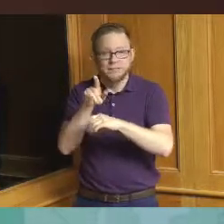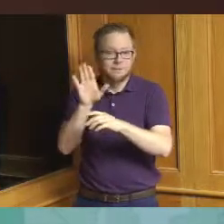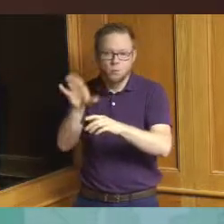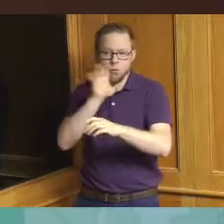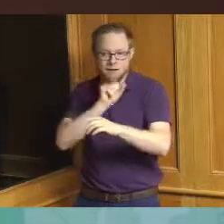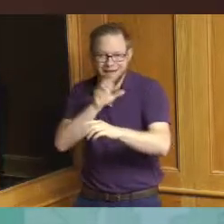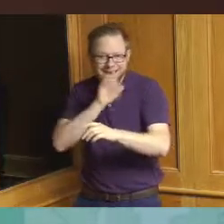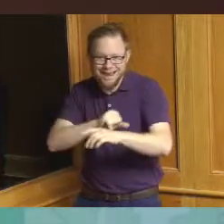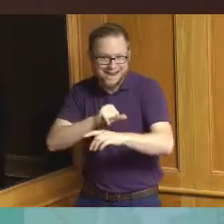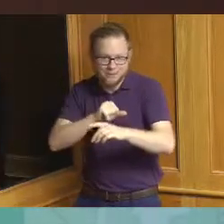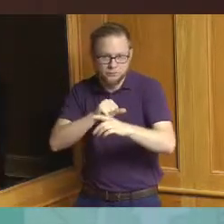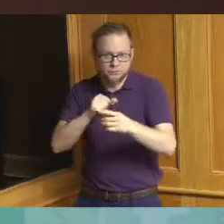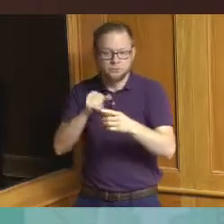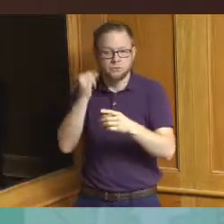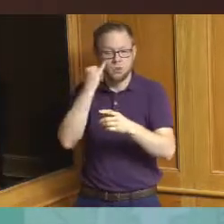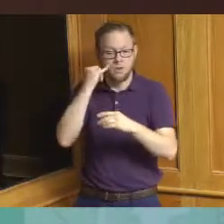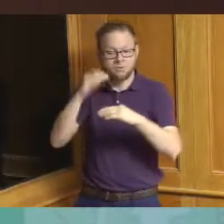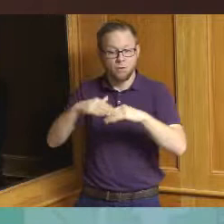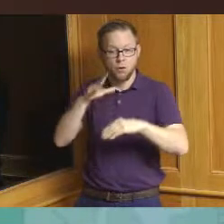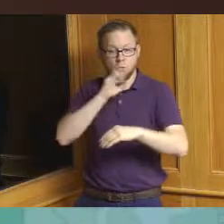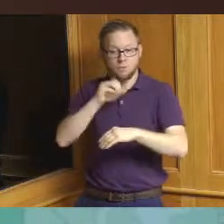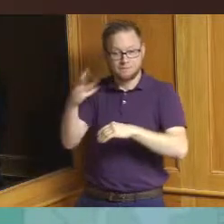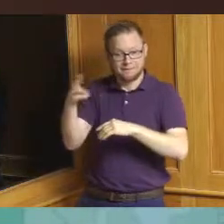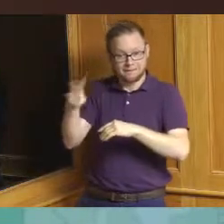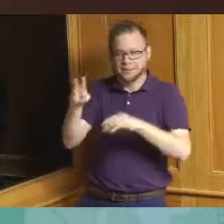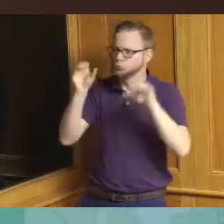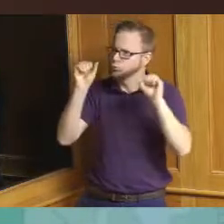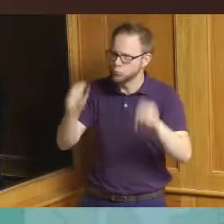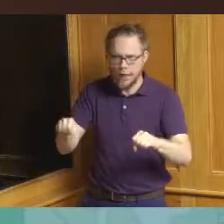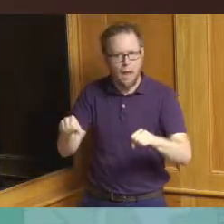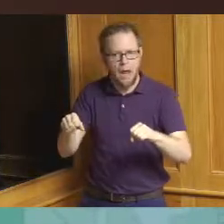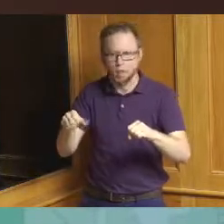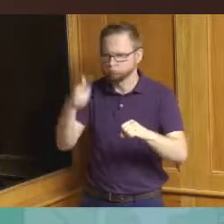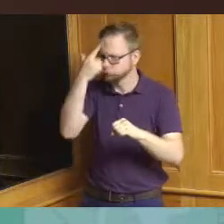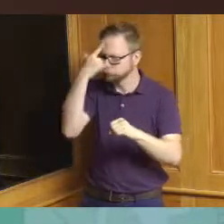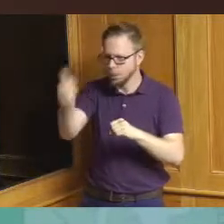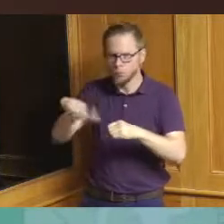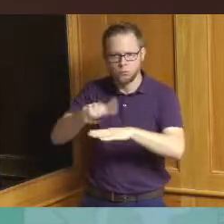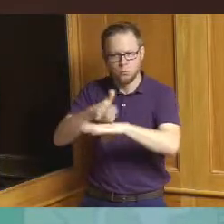over the age of 16 booster shots are available assuming you've had six months between your last